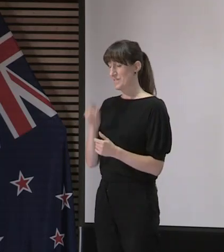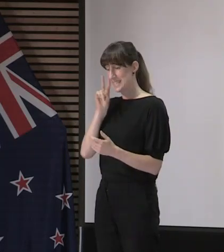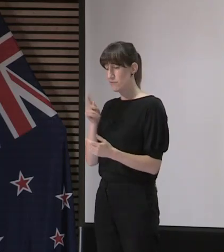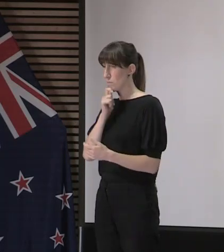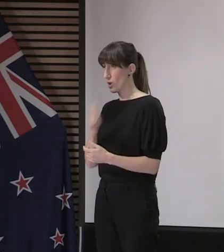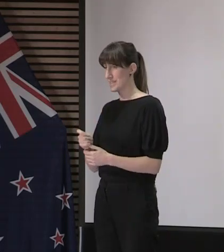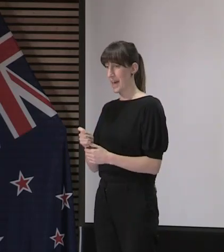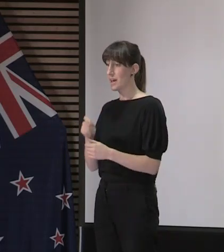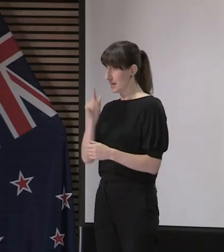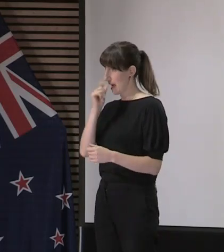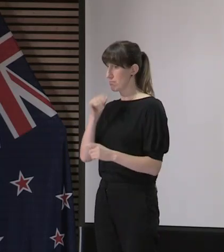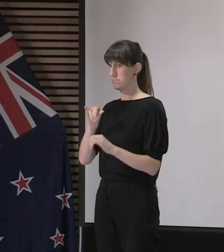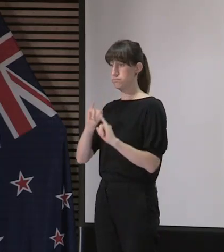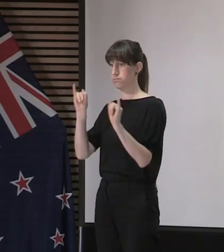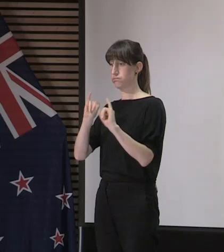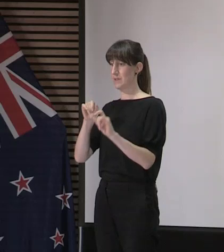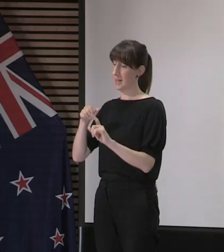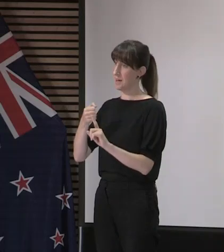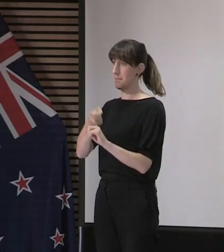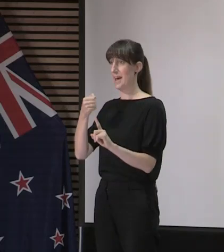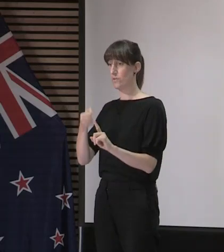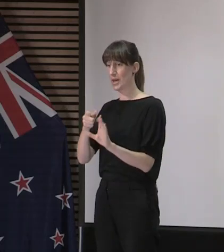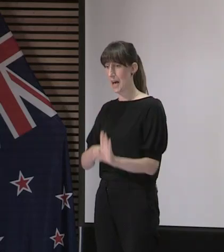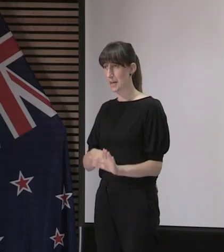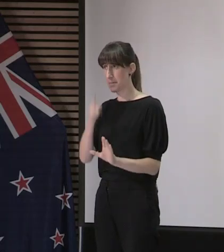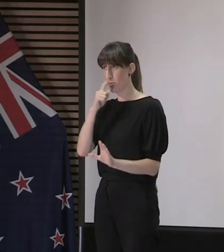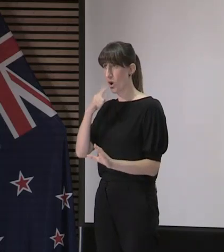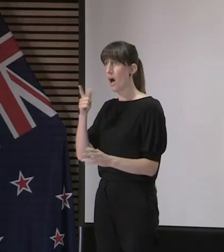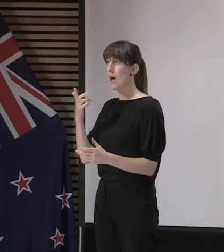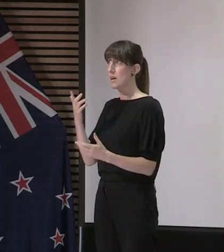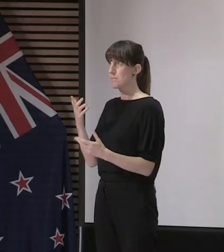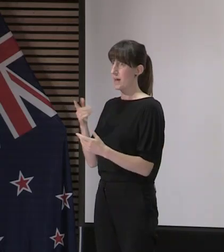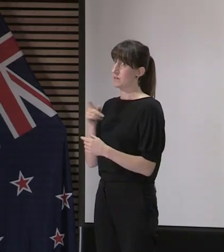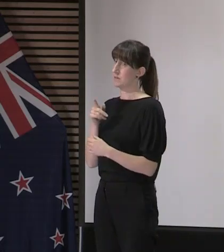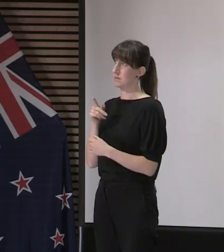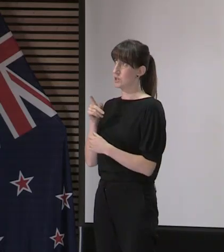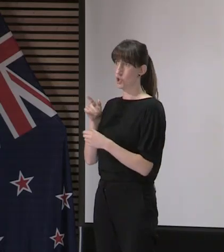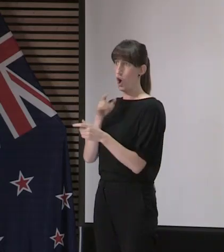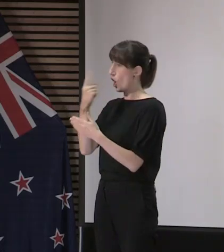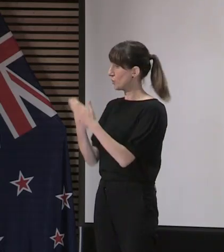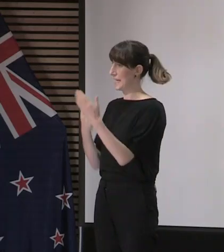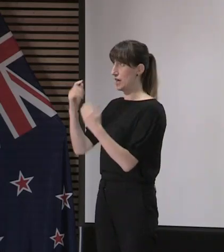have occurred in people under 50 years old - that this isn't just a virus that